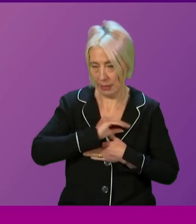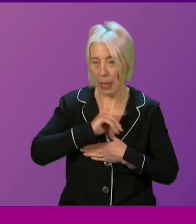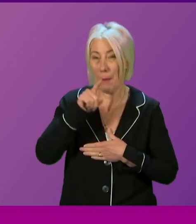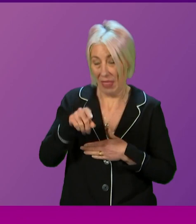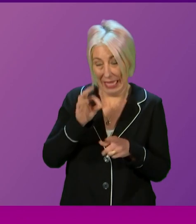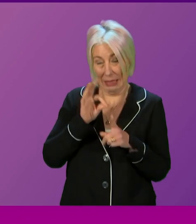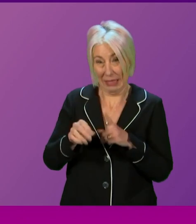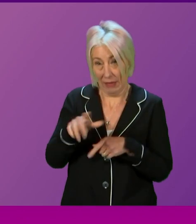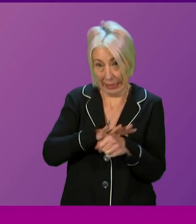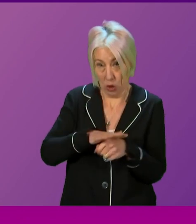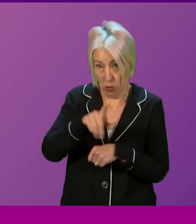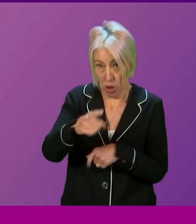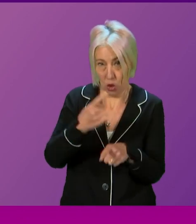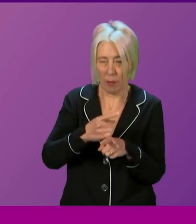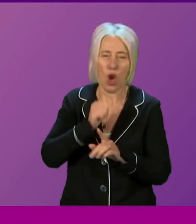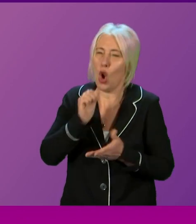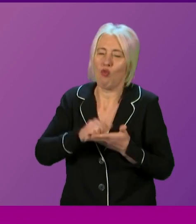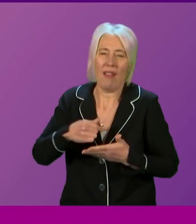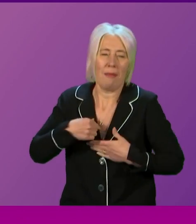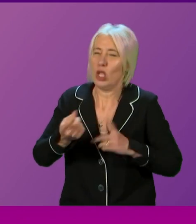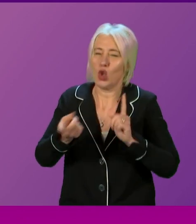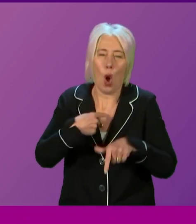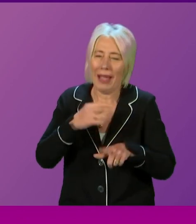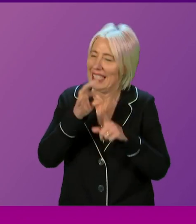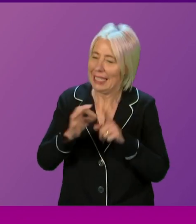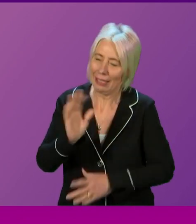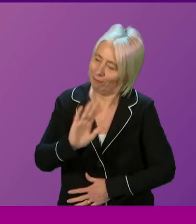It would not be right or appropriate for me to comment in detail on that specific case.